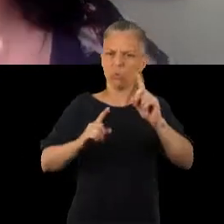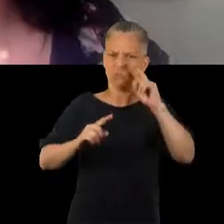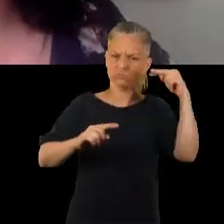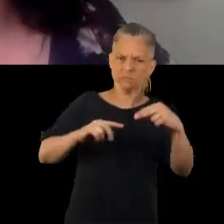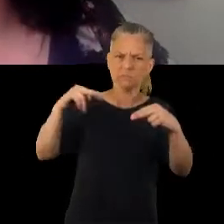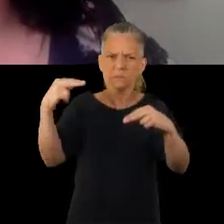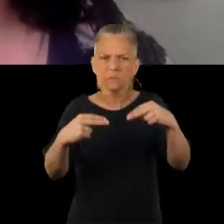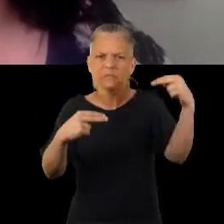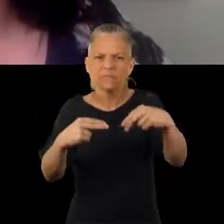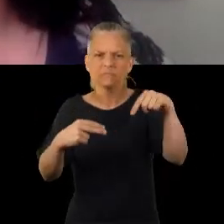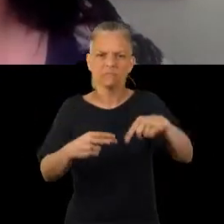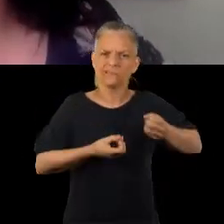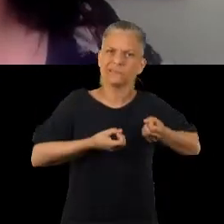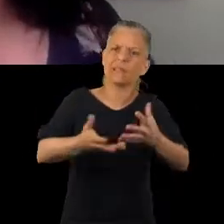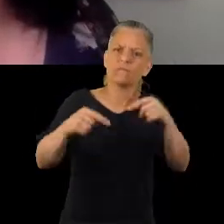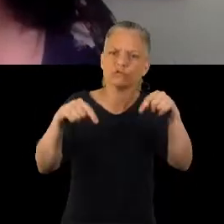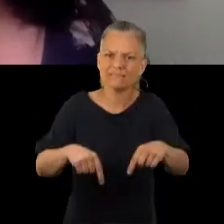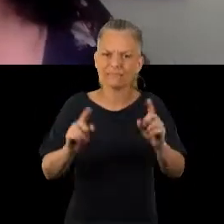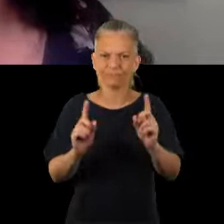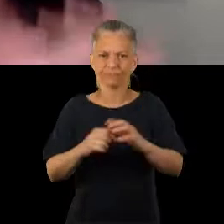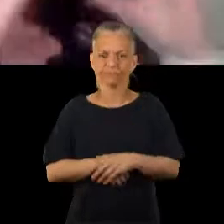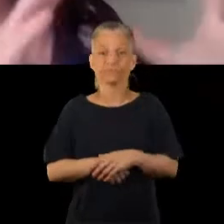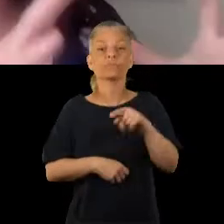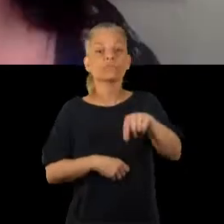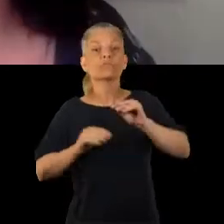when I was working in the NHS that was really difficult, so bearing in mind, the NHS wasn’t